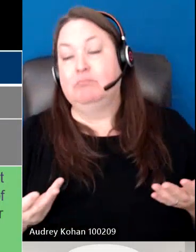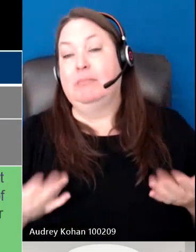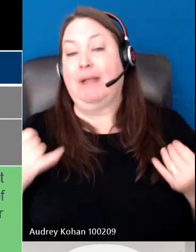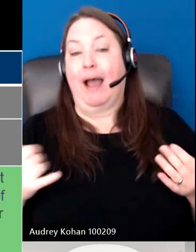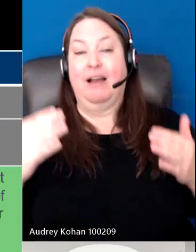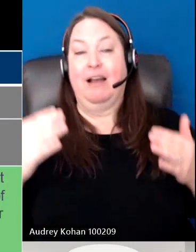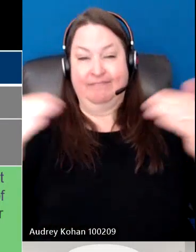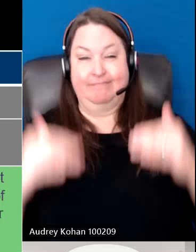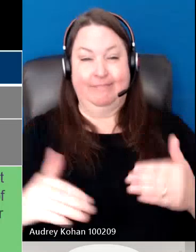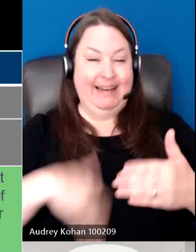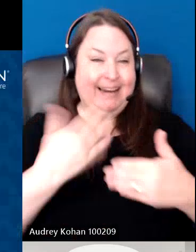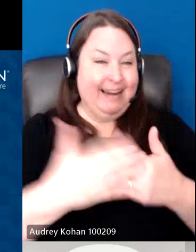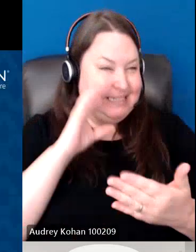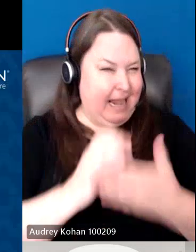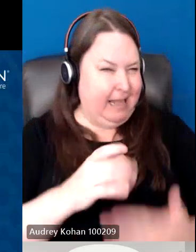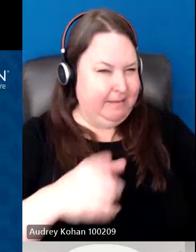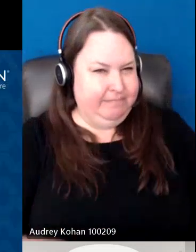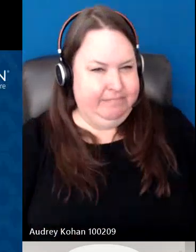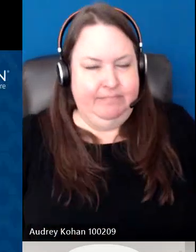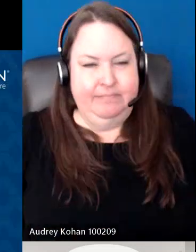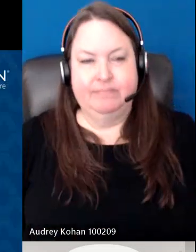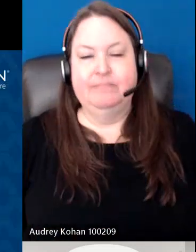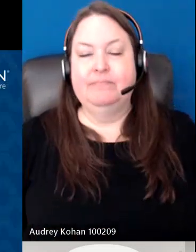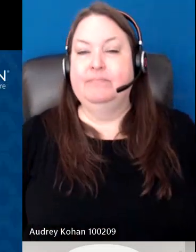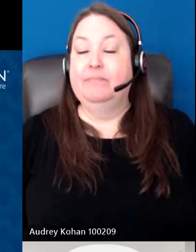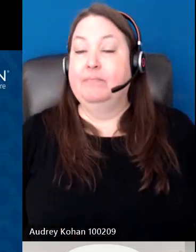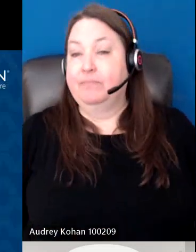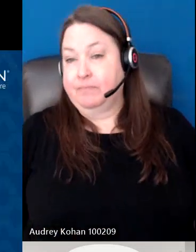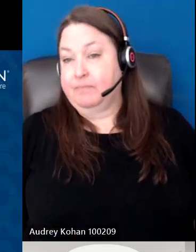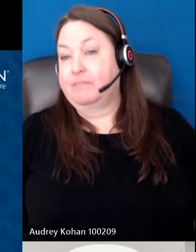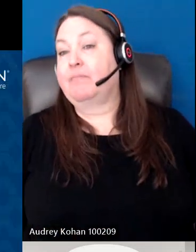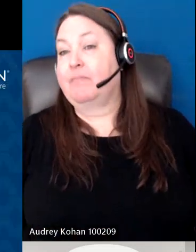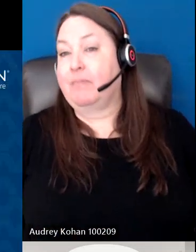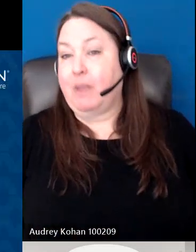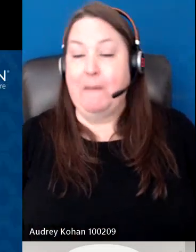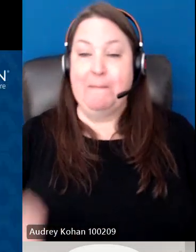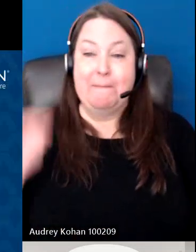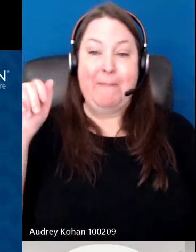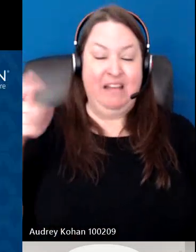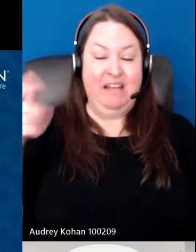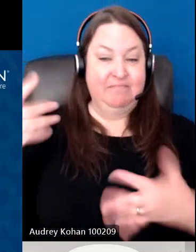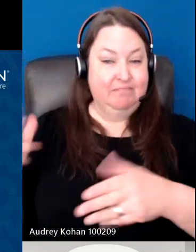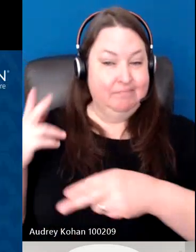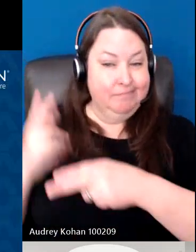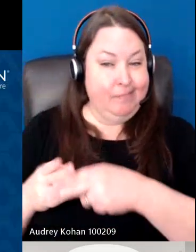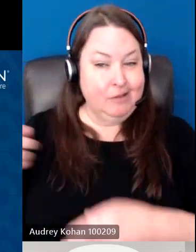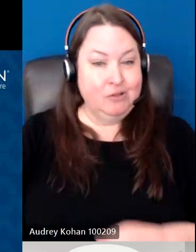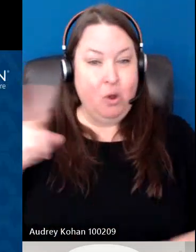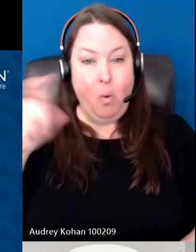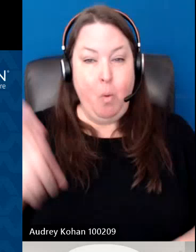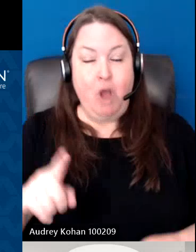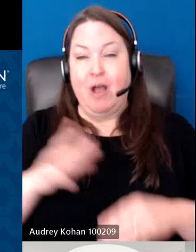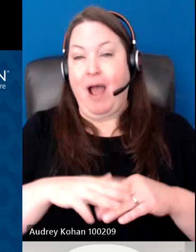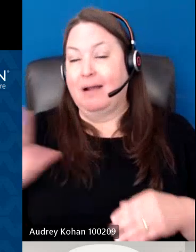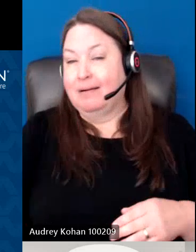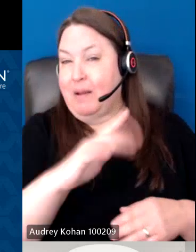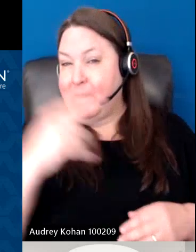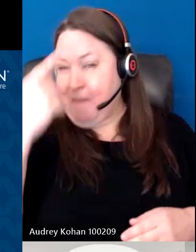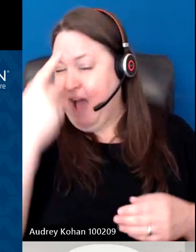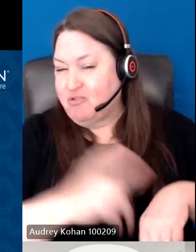slide so as Matt mentioned uh a question on everyone's mind of course is with the